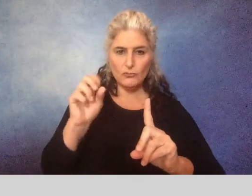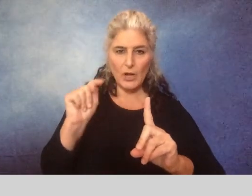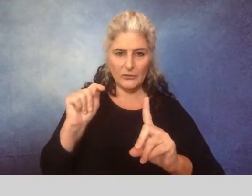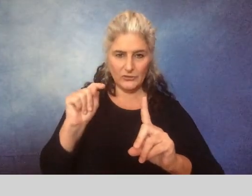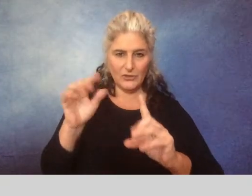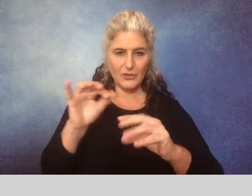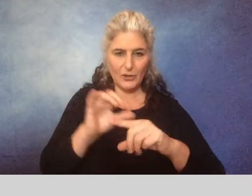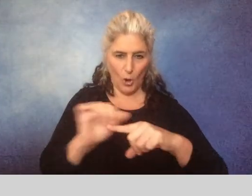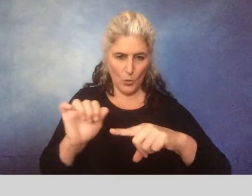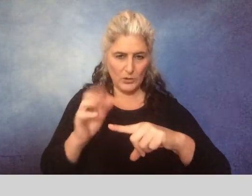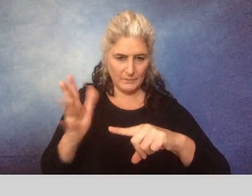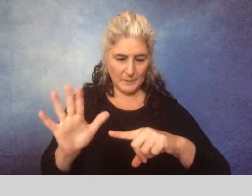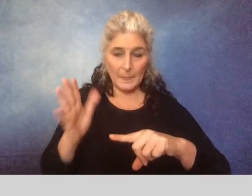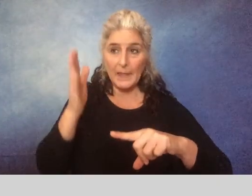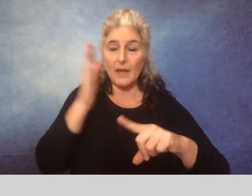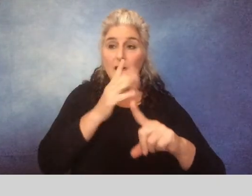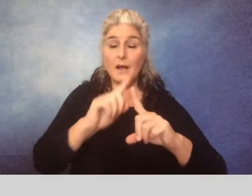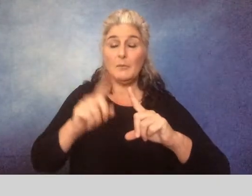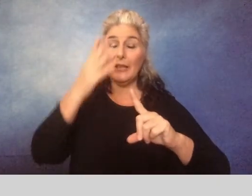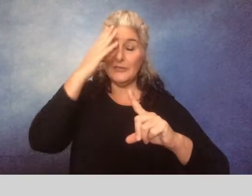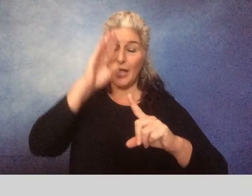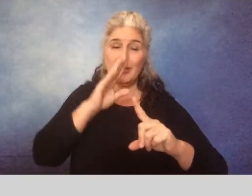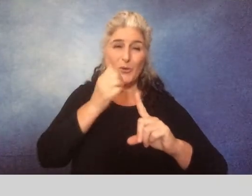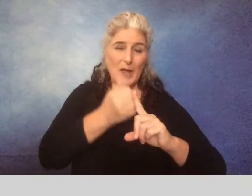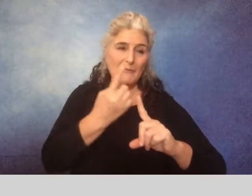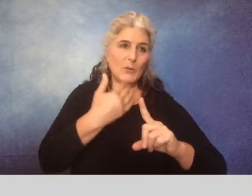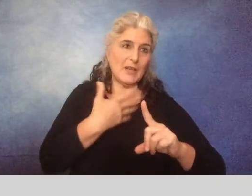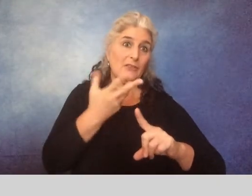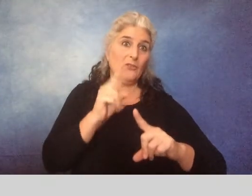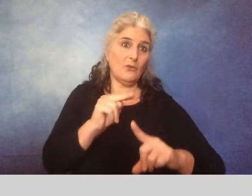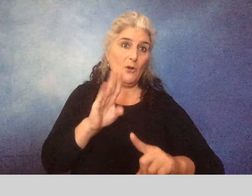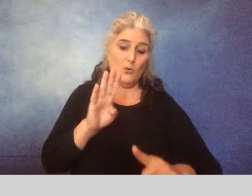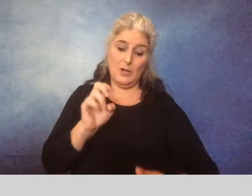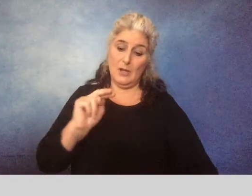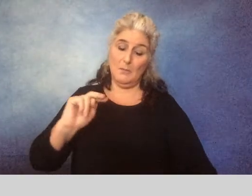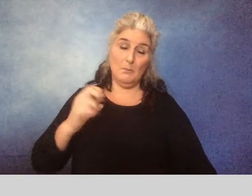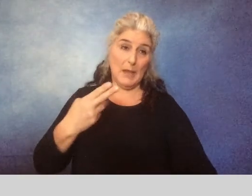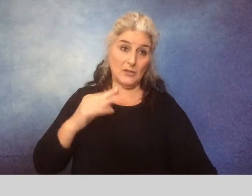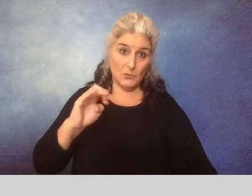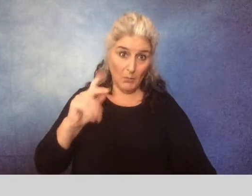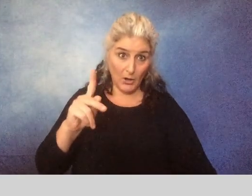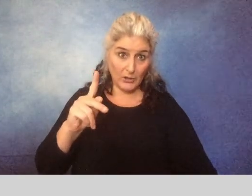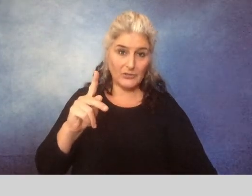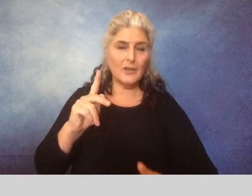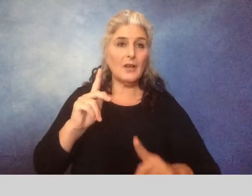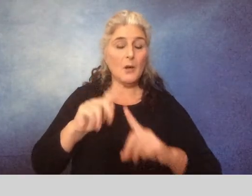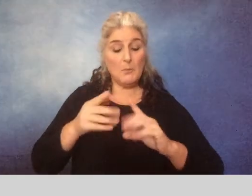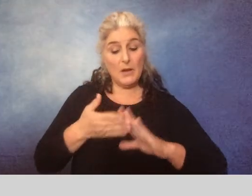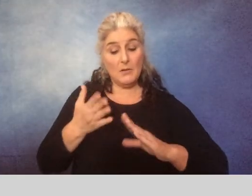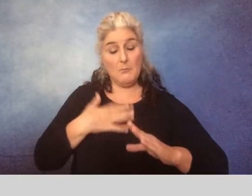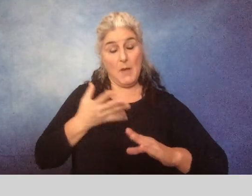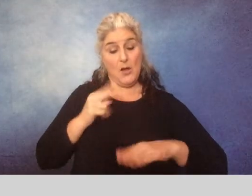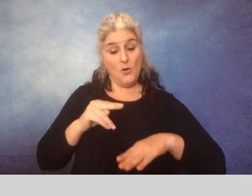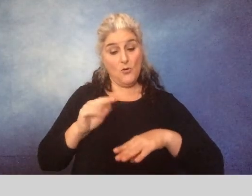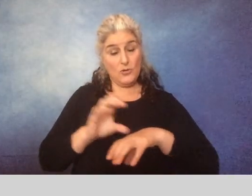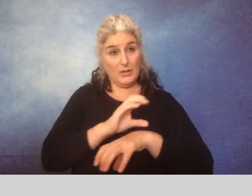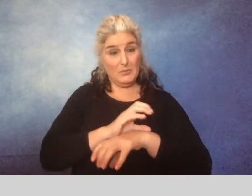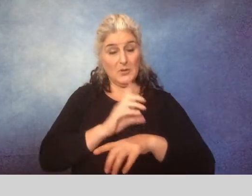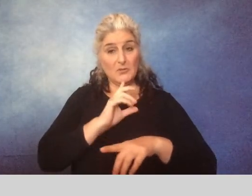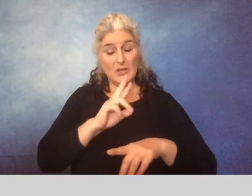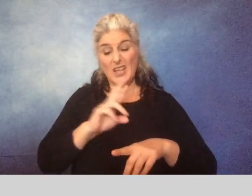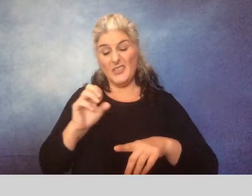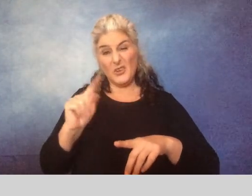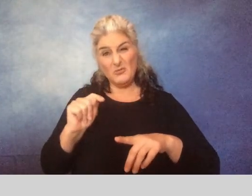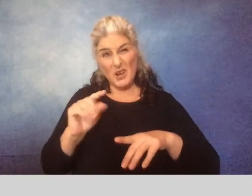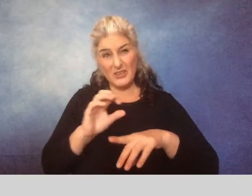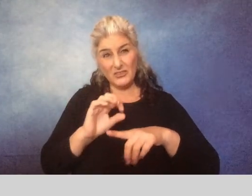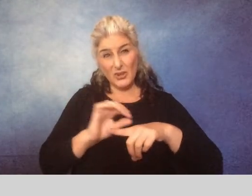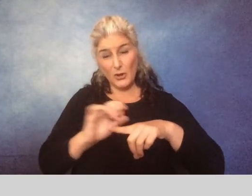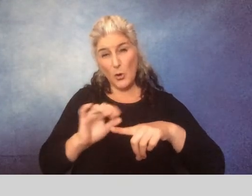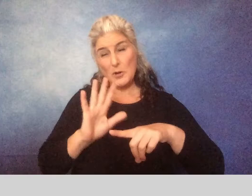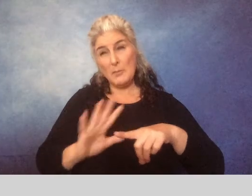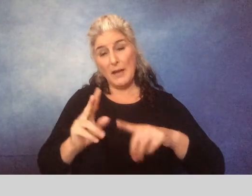And I know benchmarks are subjective, but I ran them on my machine, and it showed that the Rust Code was a little over twice as fast as the Python.